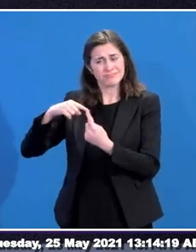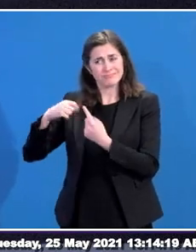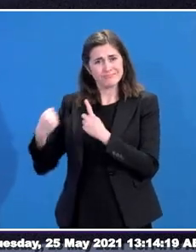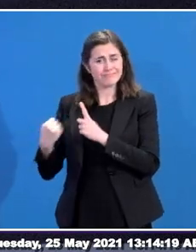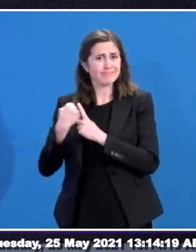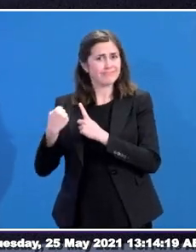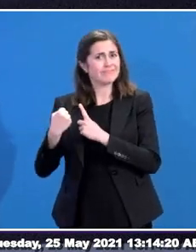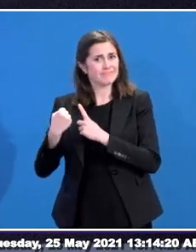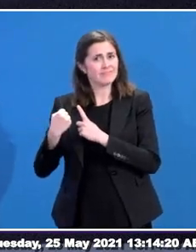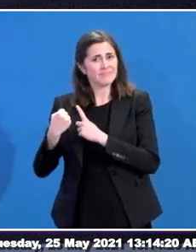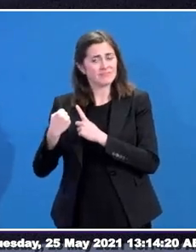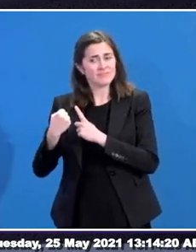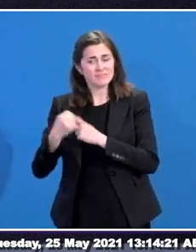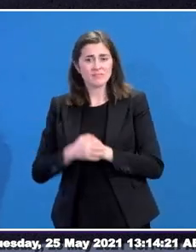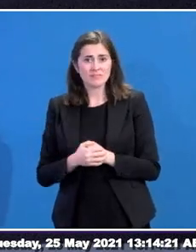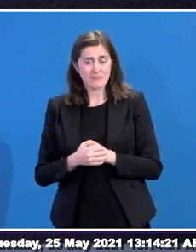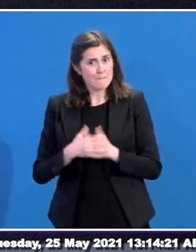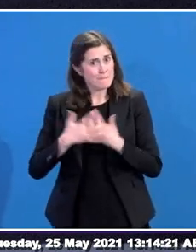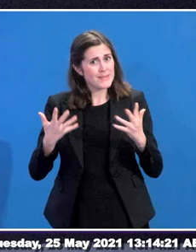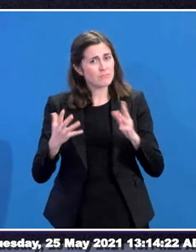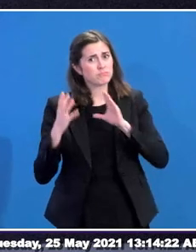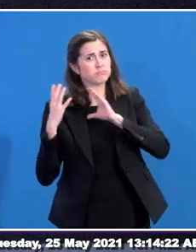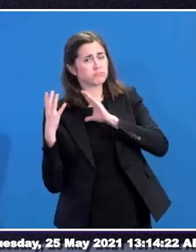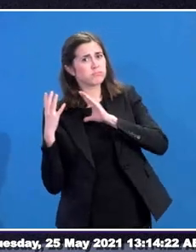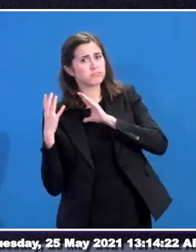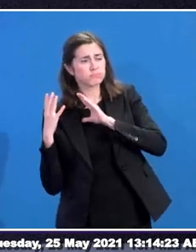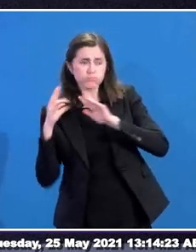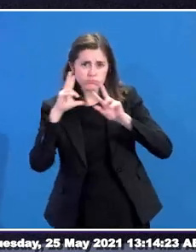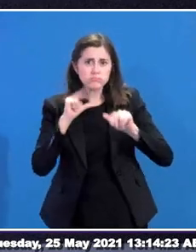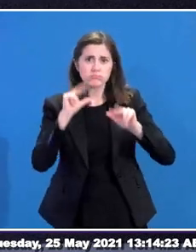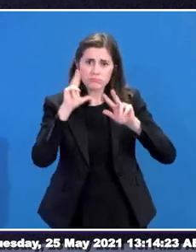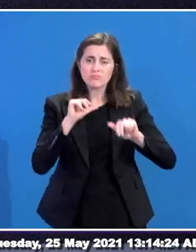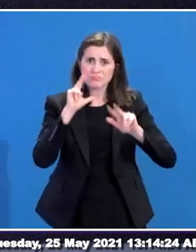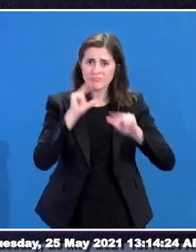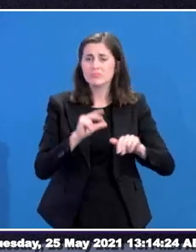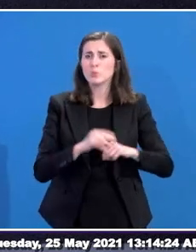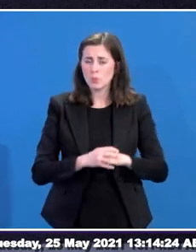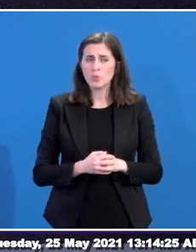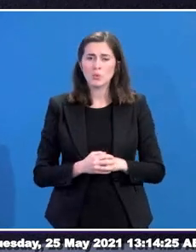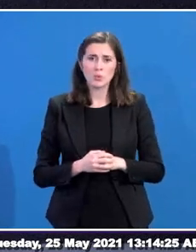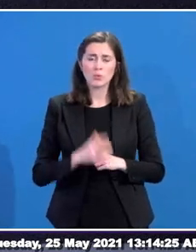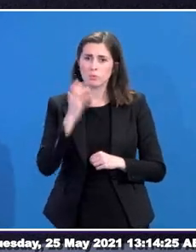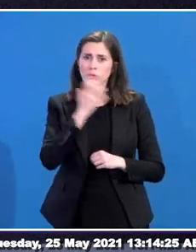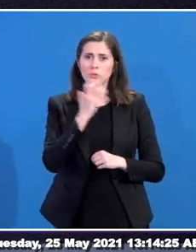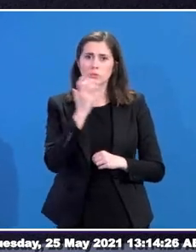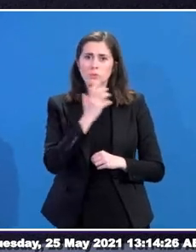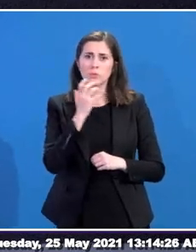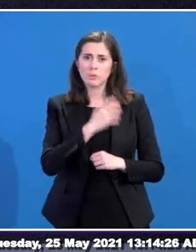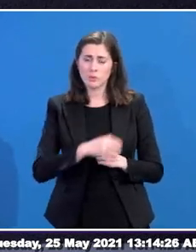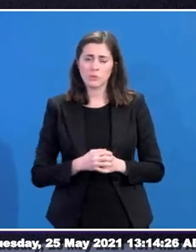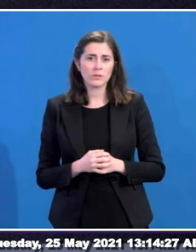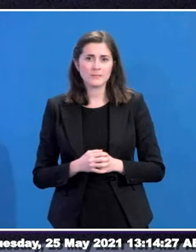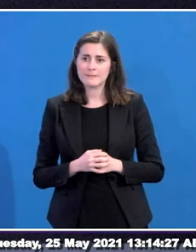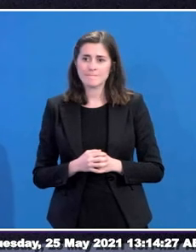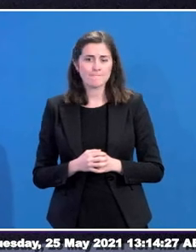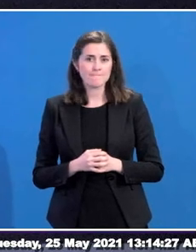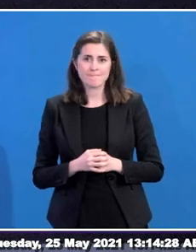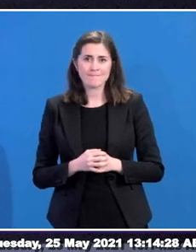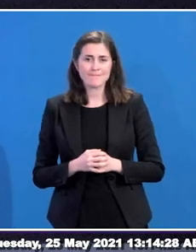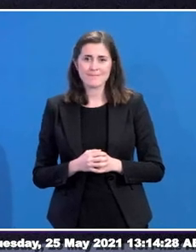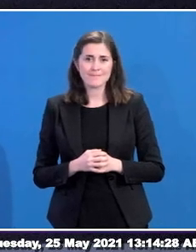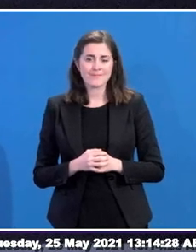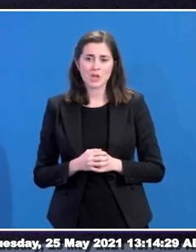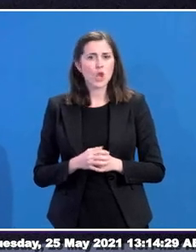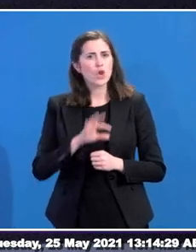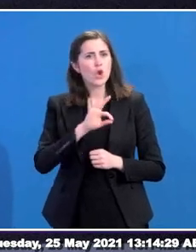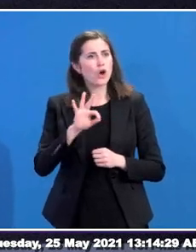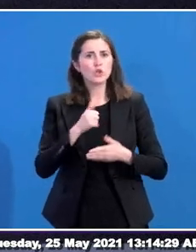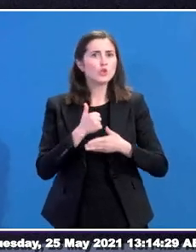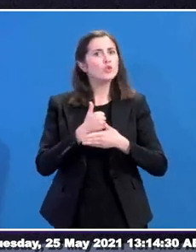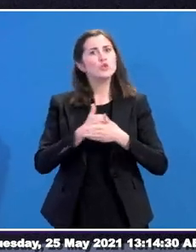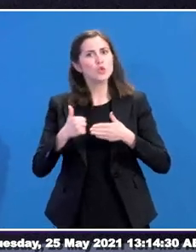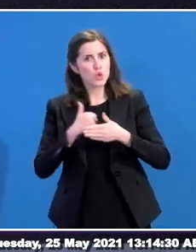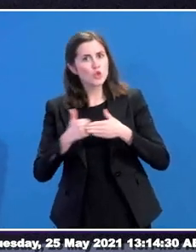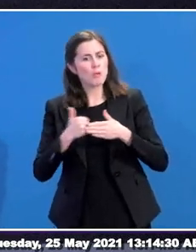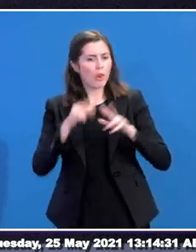His level of care needs is beyond the normal or --- maybe it shouldn't